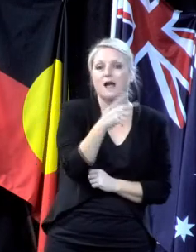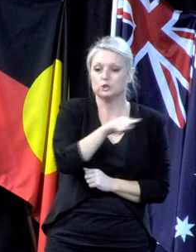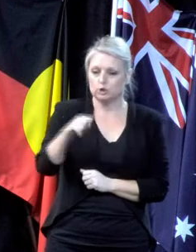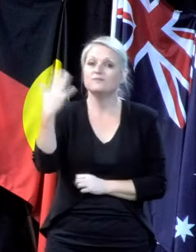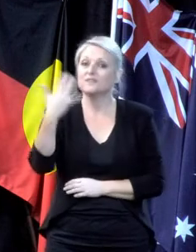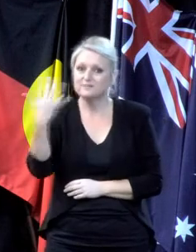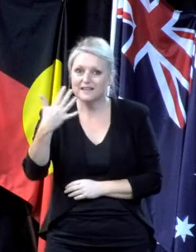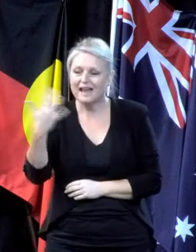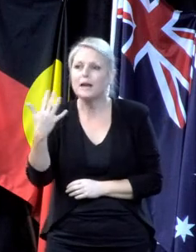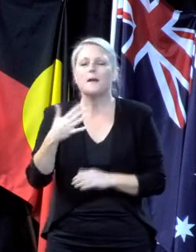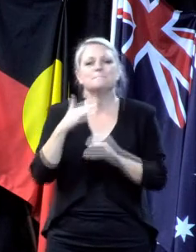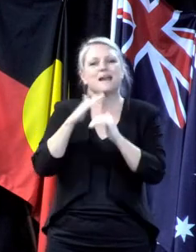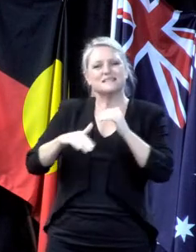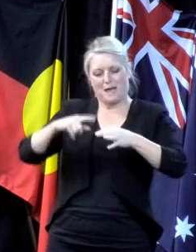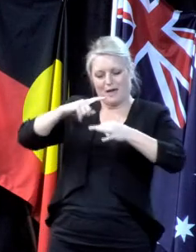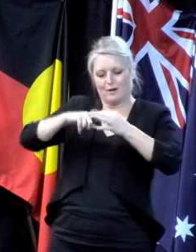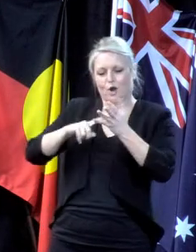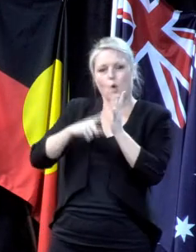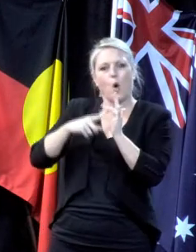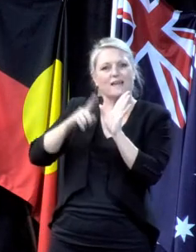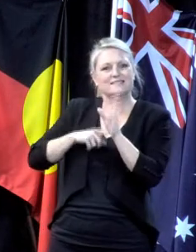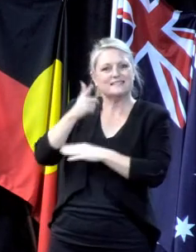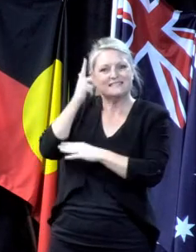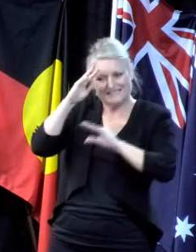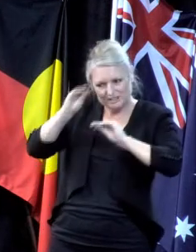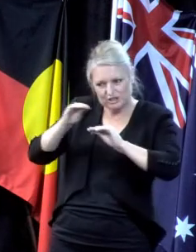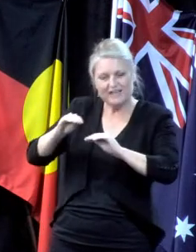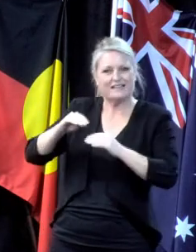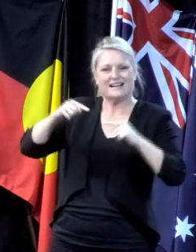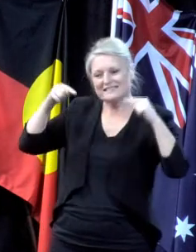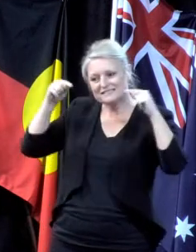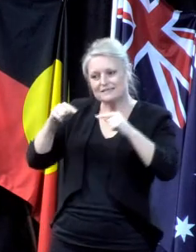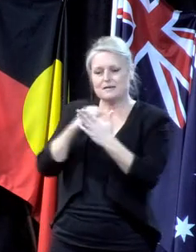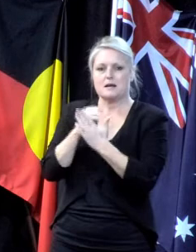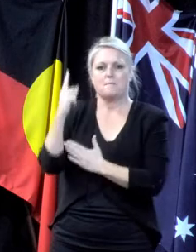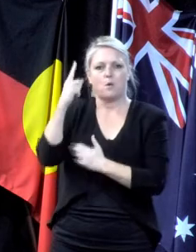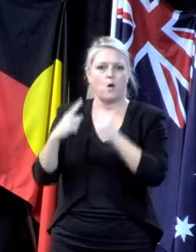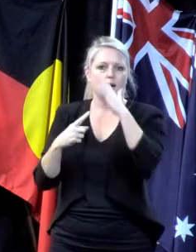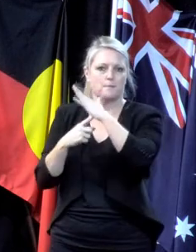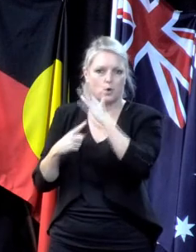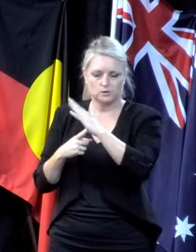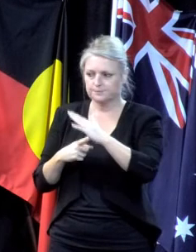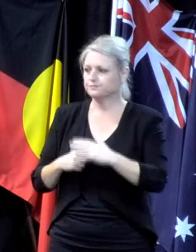classroom that makes a difference that has the impact on the student. Is there a model anywhere in Queensland or, for that